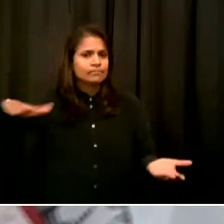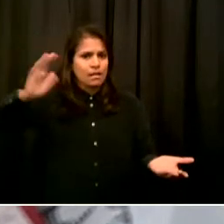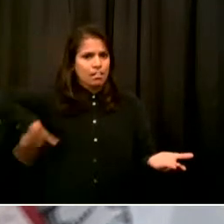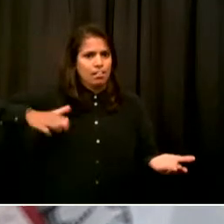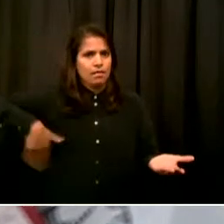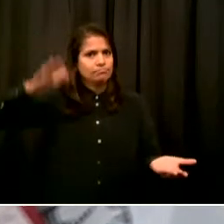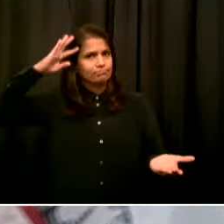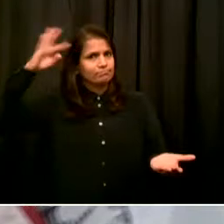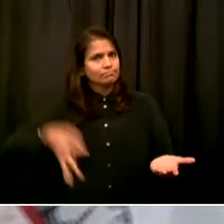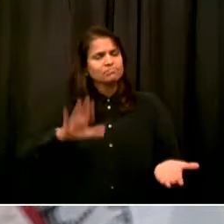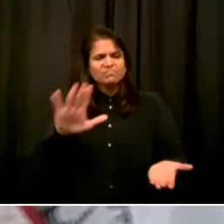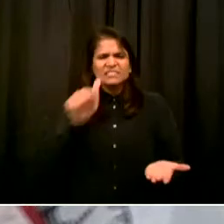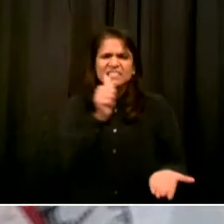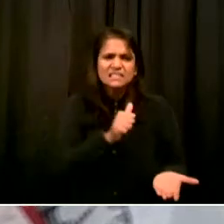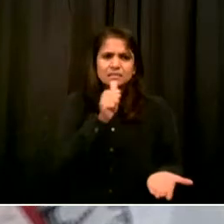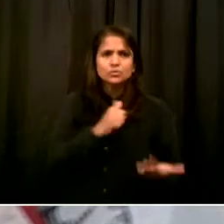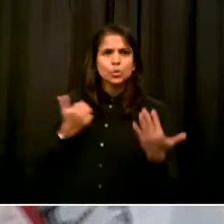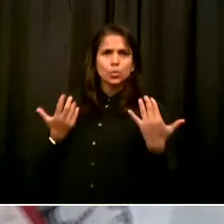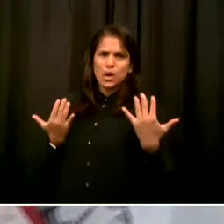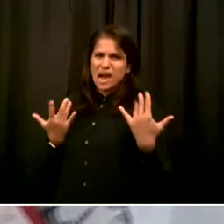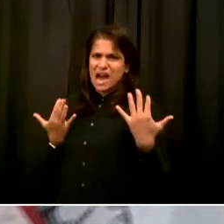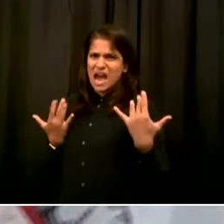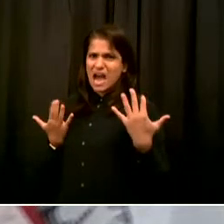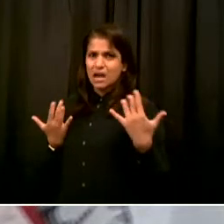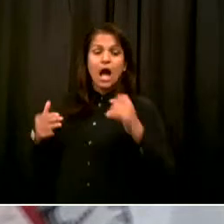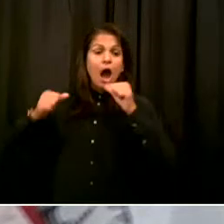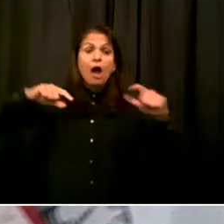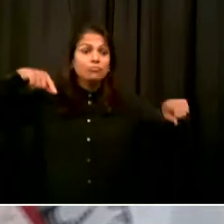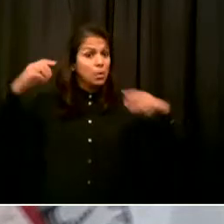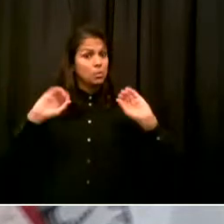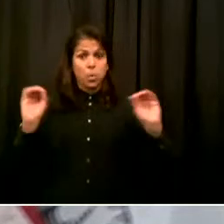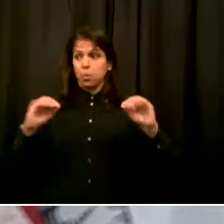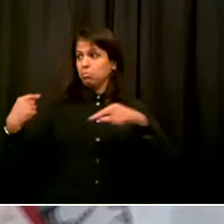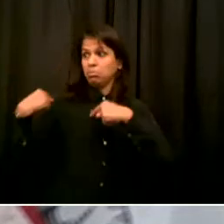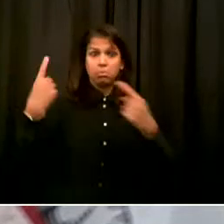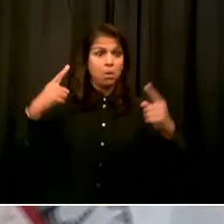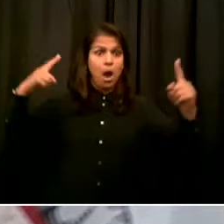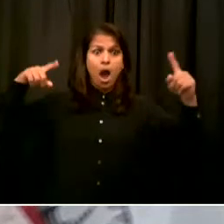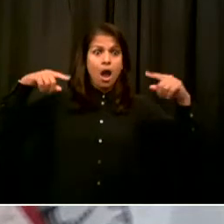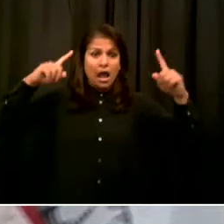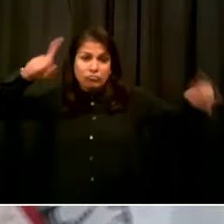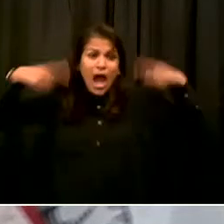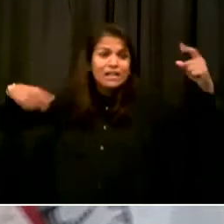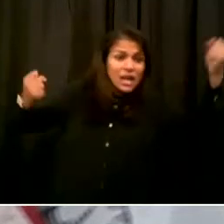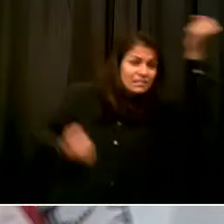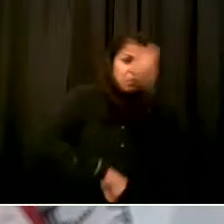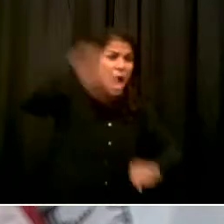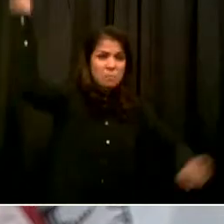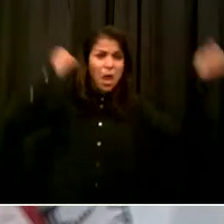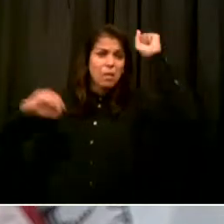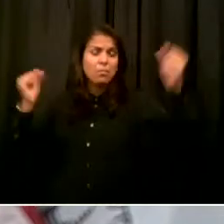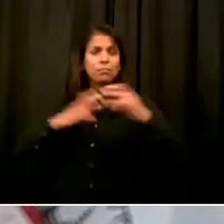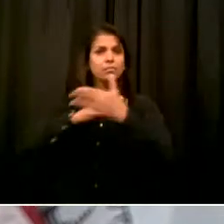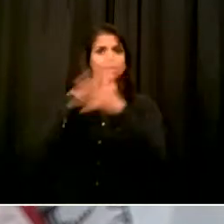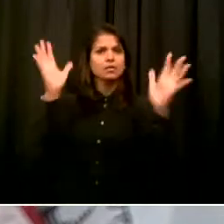BUT EXPRESS THEM PEAEAFUCELLY. PATIENCE IS CALLED FOR HERE WITH THE REAL FOCUS TO MAKE